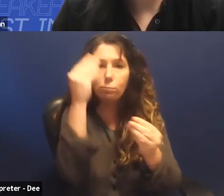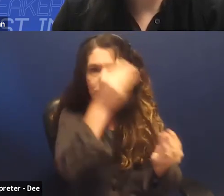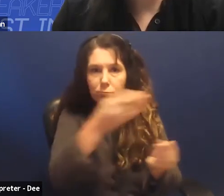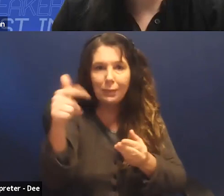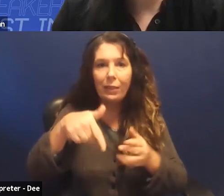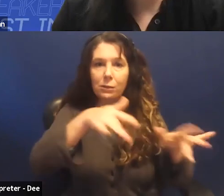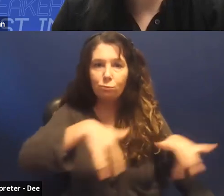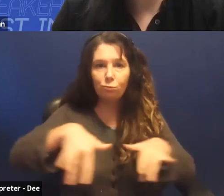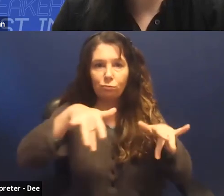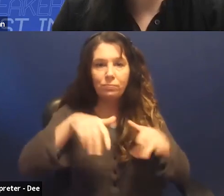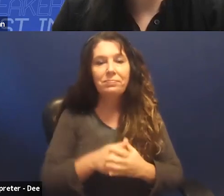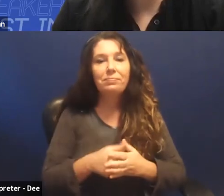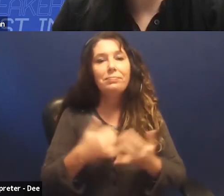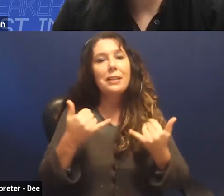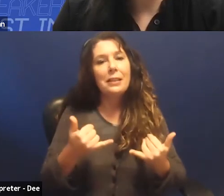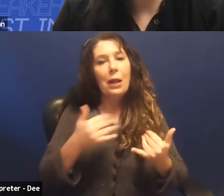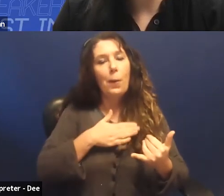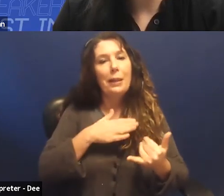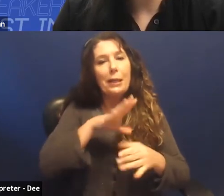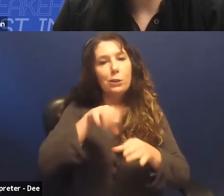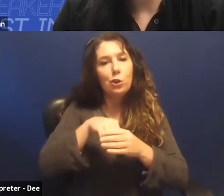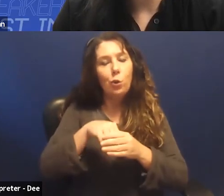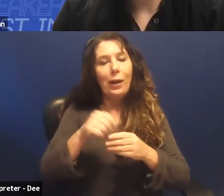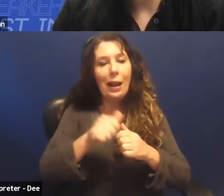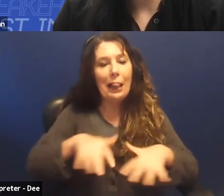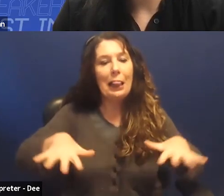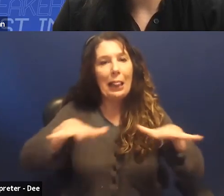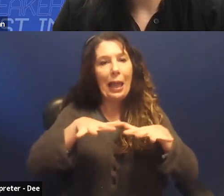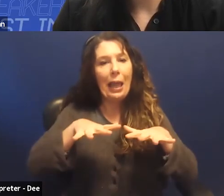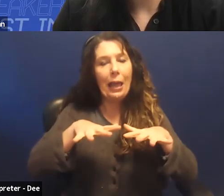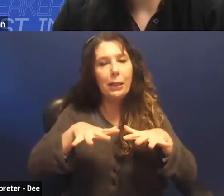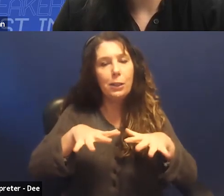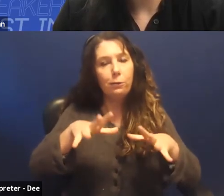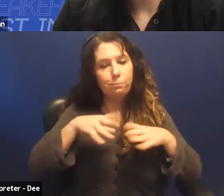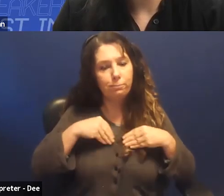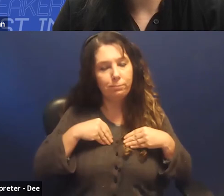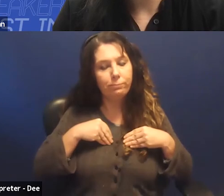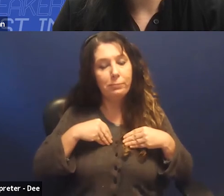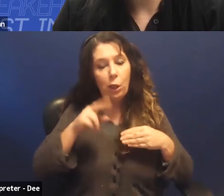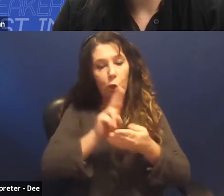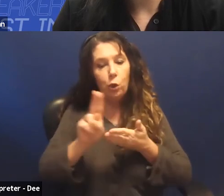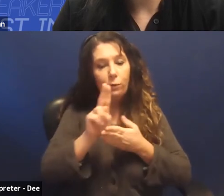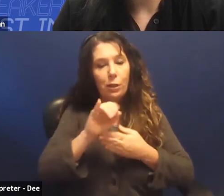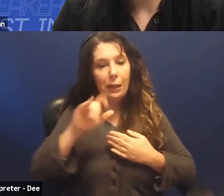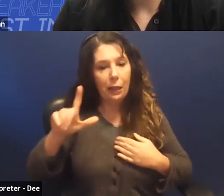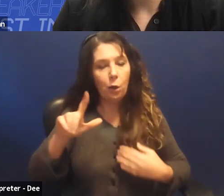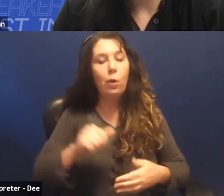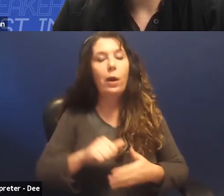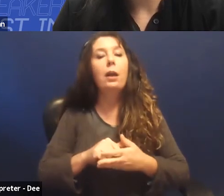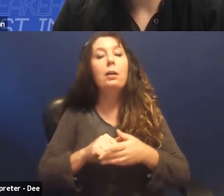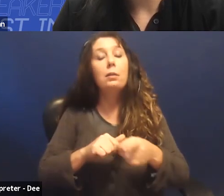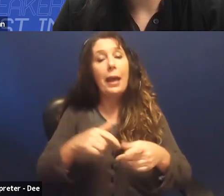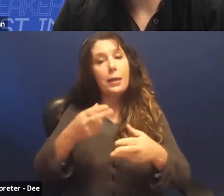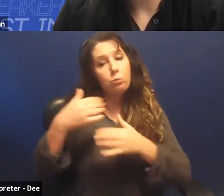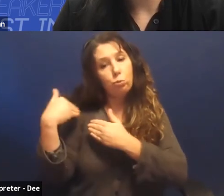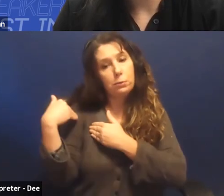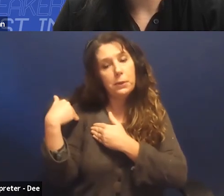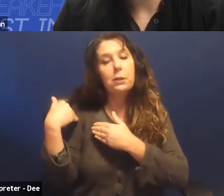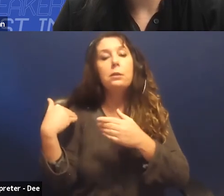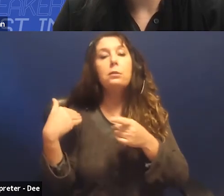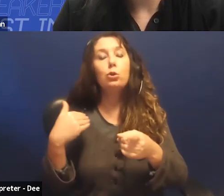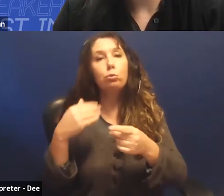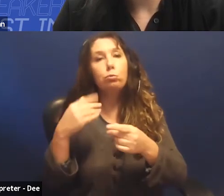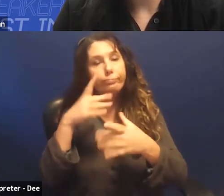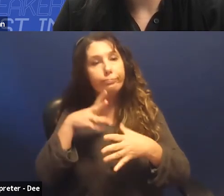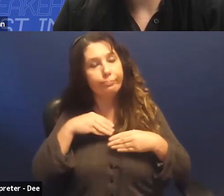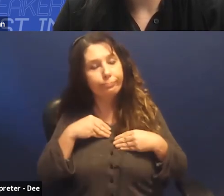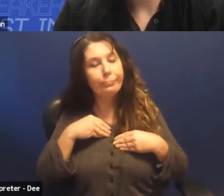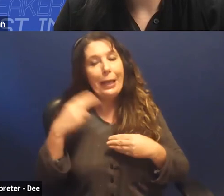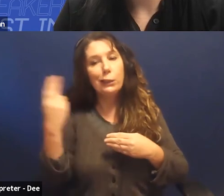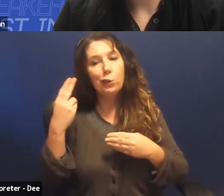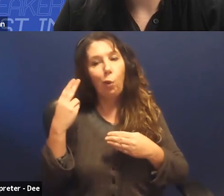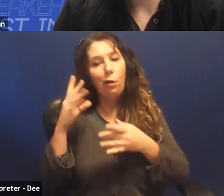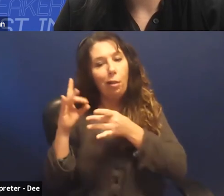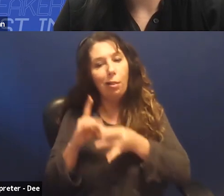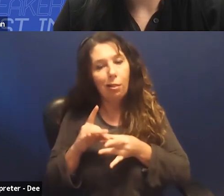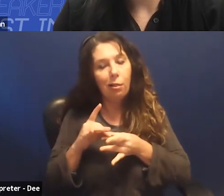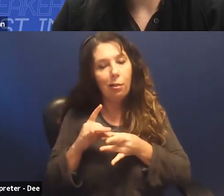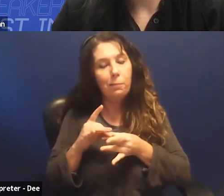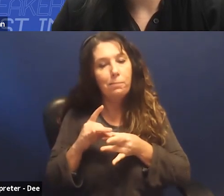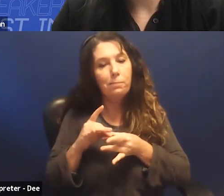I'd like to ask you to join me in the land acknowledgement. As a land grant institution, the University of Illinois Urbana Champaign has a responsibility to acknowledge the historical context in which it exists, and the exclusions and erasers indigenous